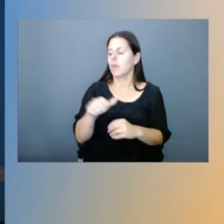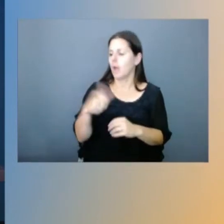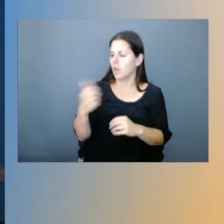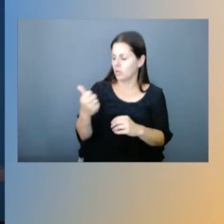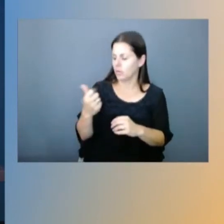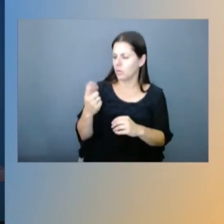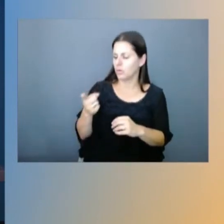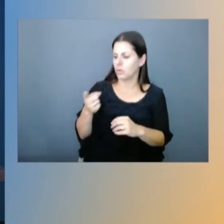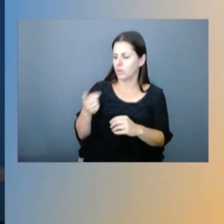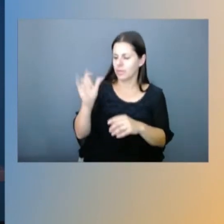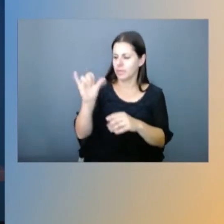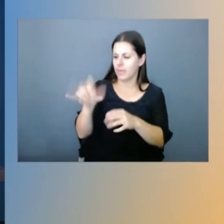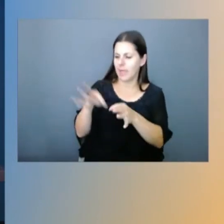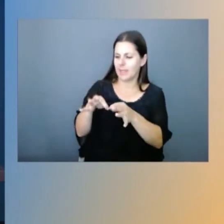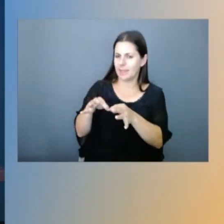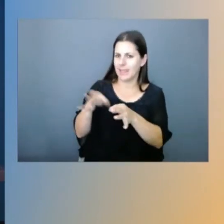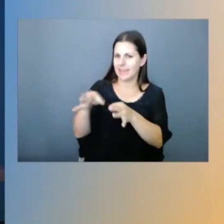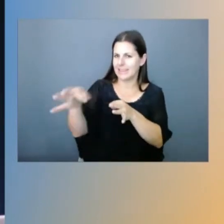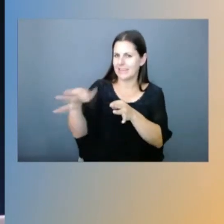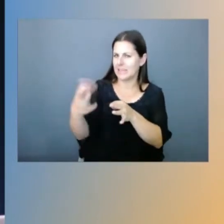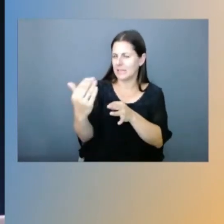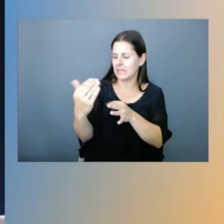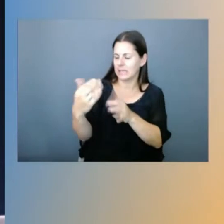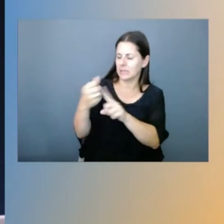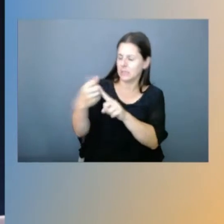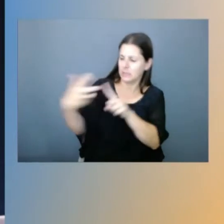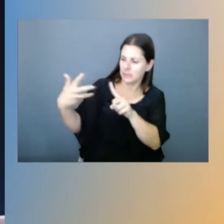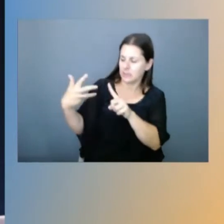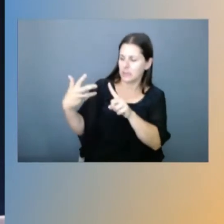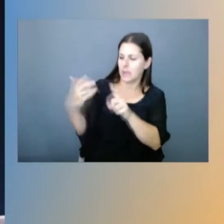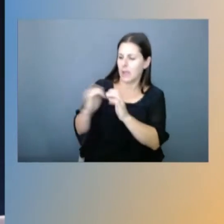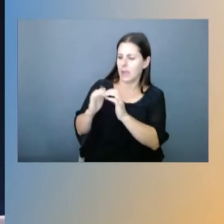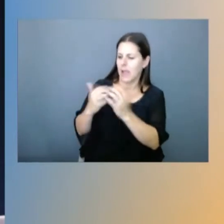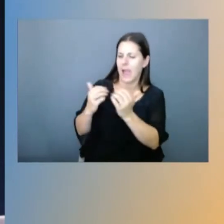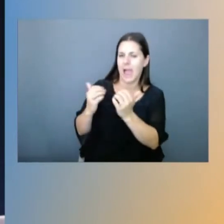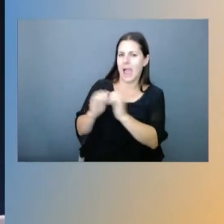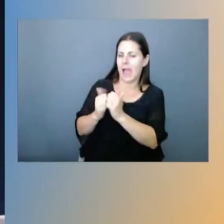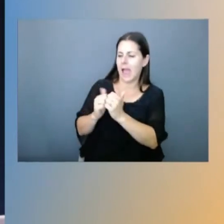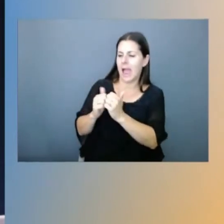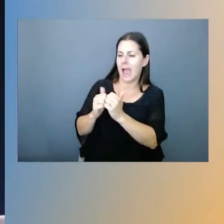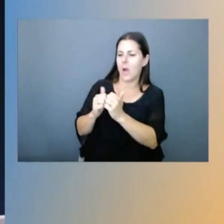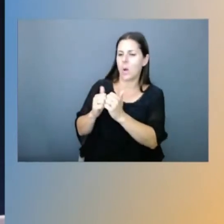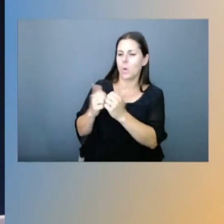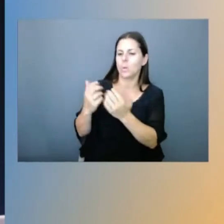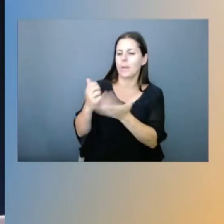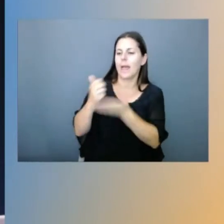maybe could we talk about how this latency briefly is also can help with managing